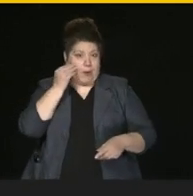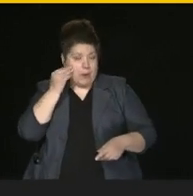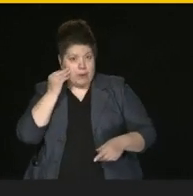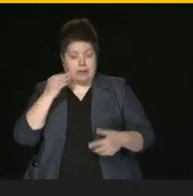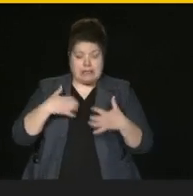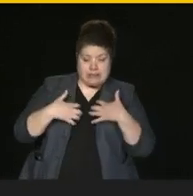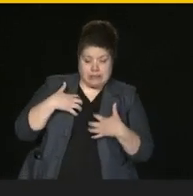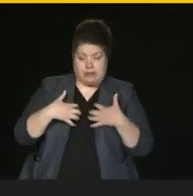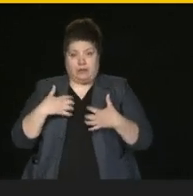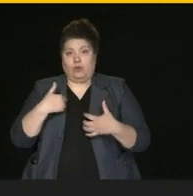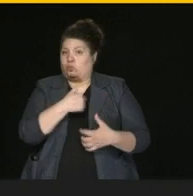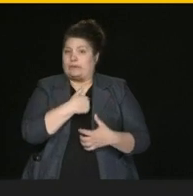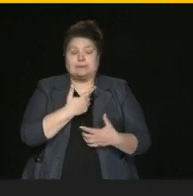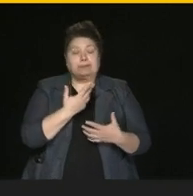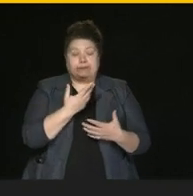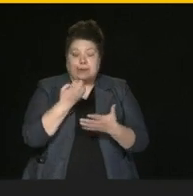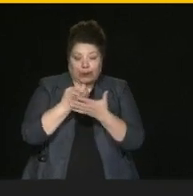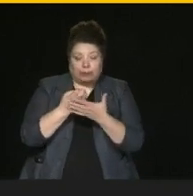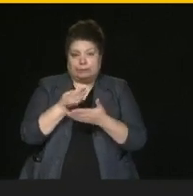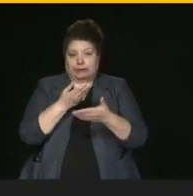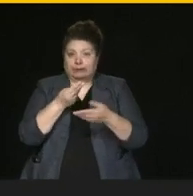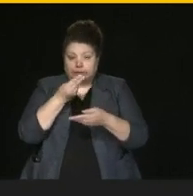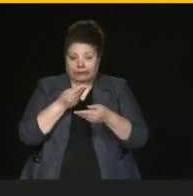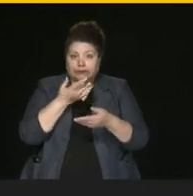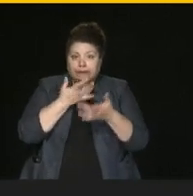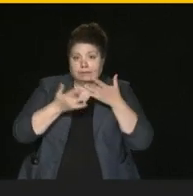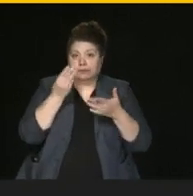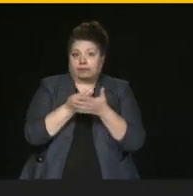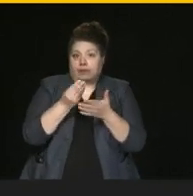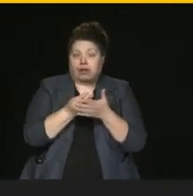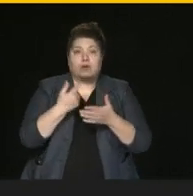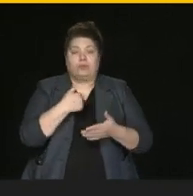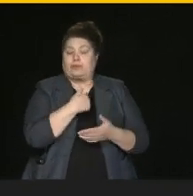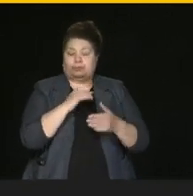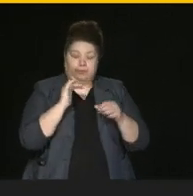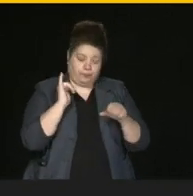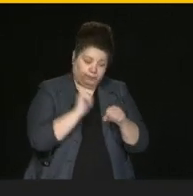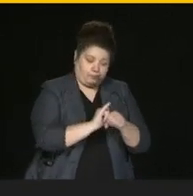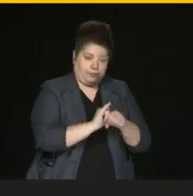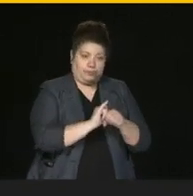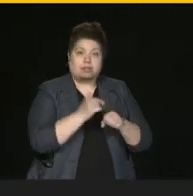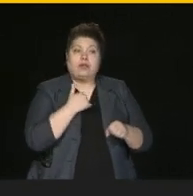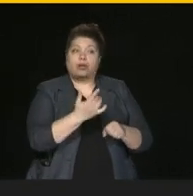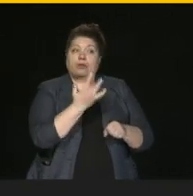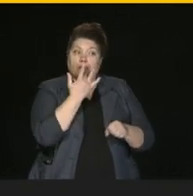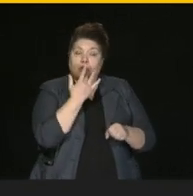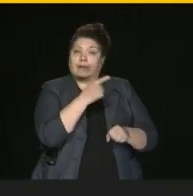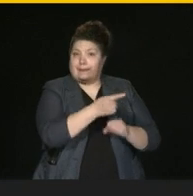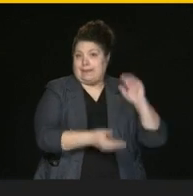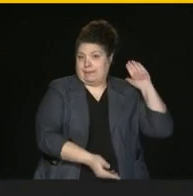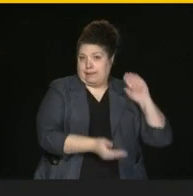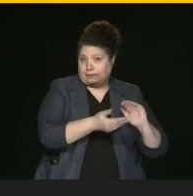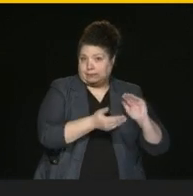COST ASK CRITICAL, AS WE MUST MINIMIZE THE POPULATION